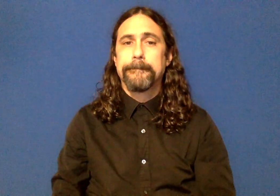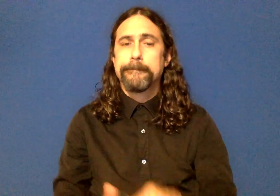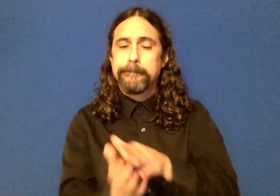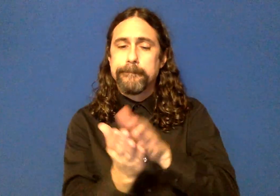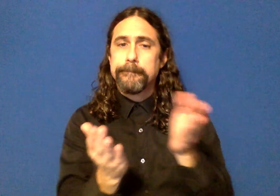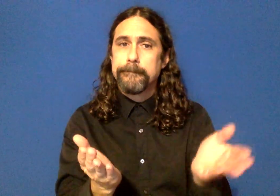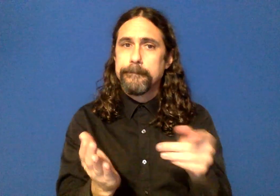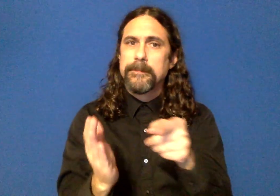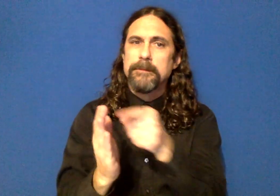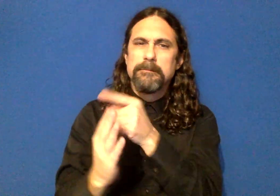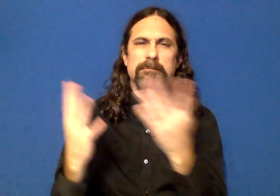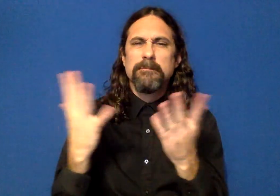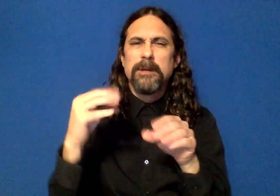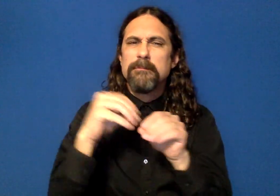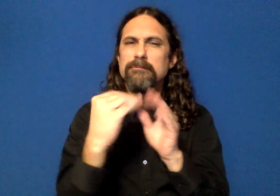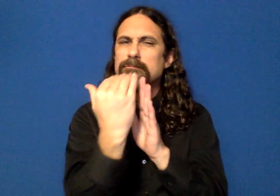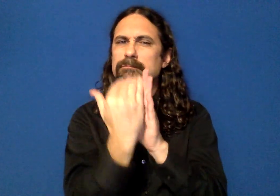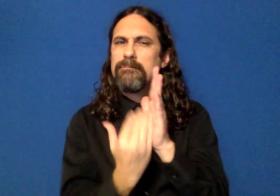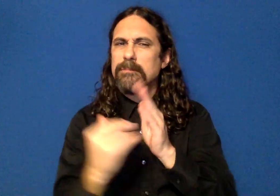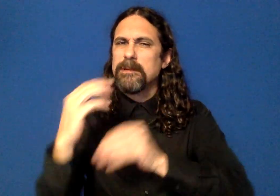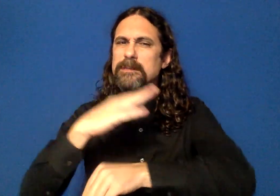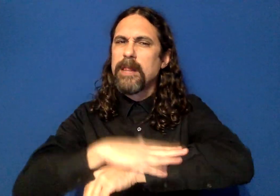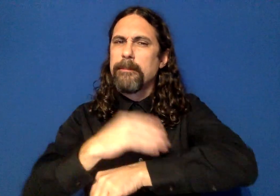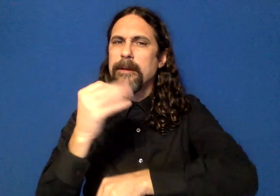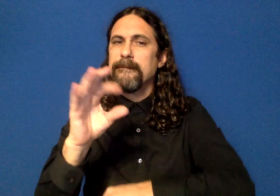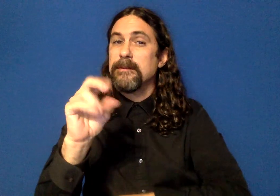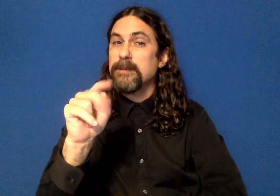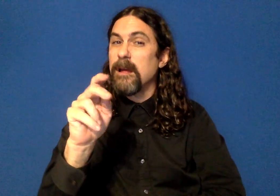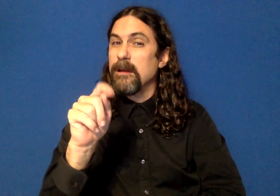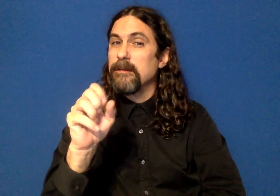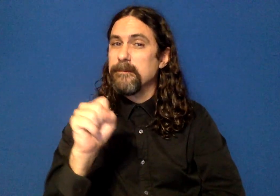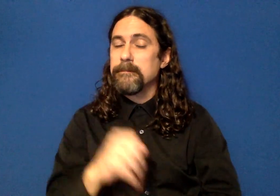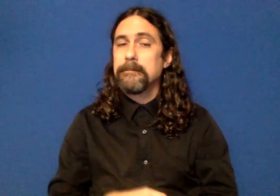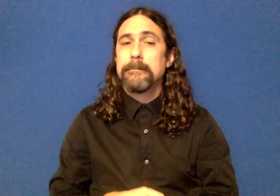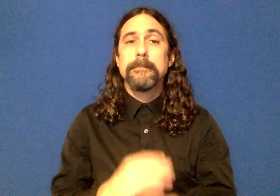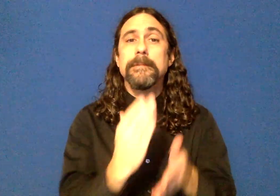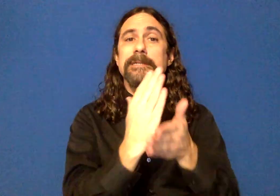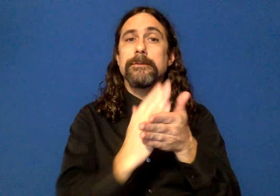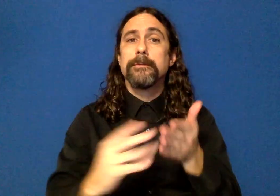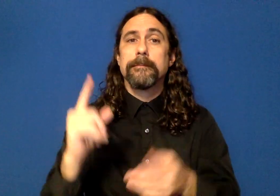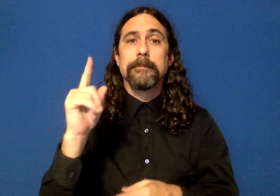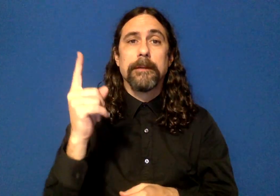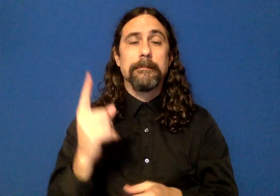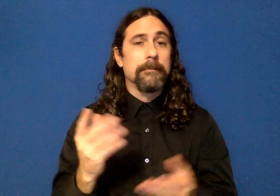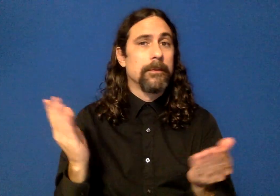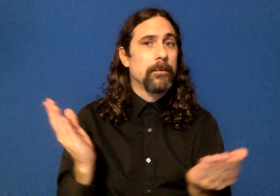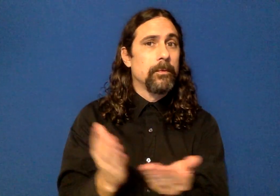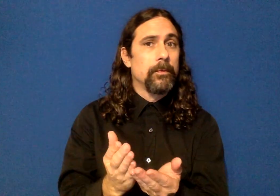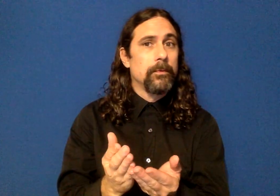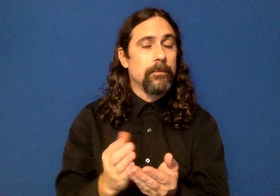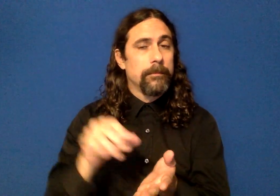Table of Contents Section 1. Introduction 3